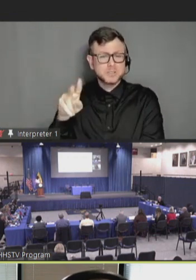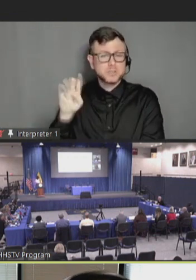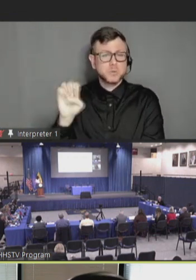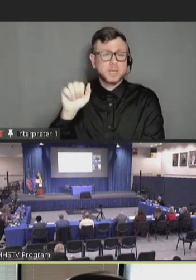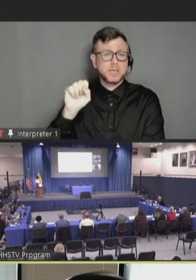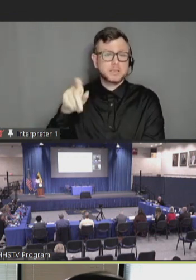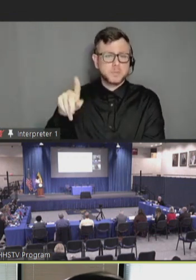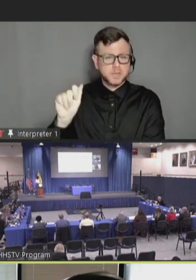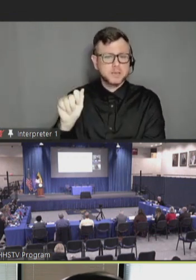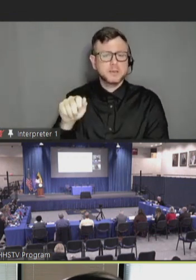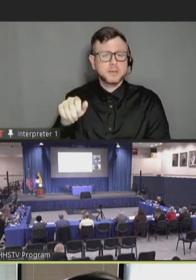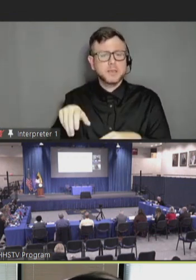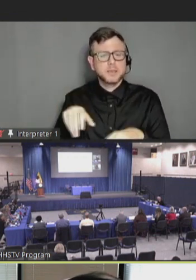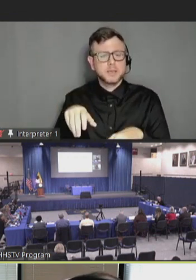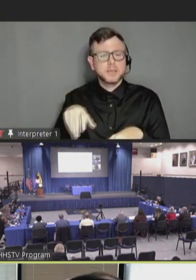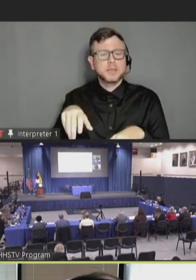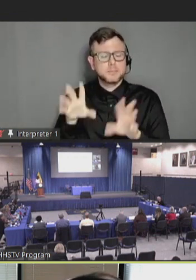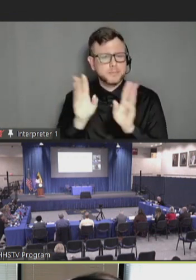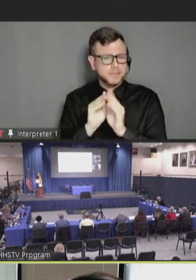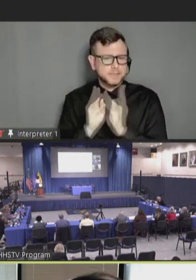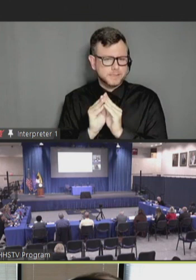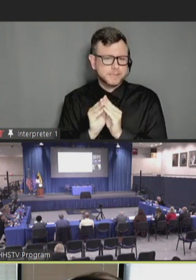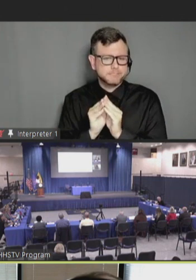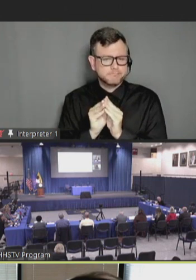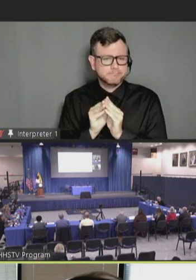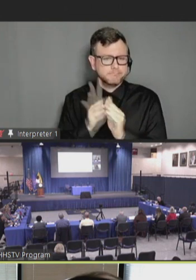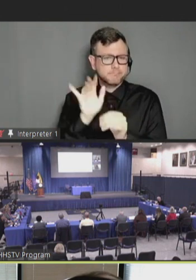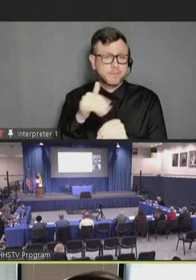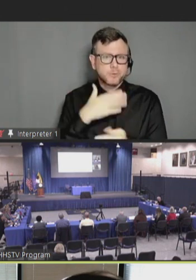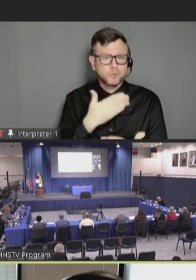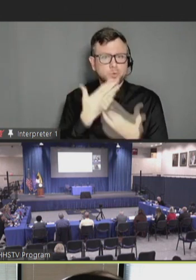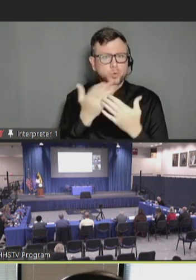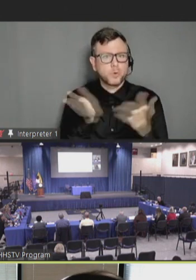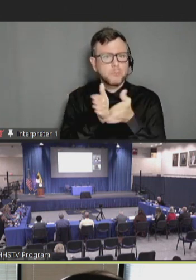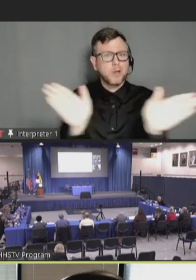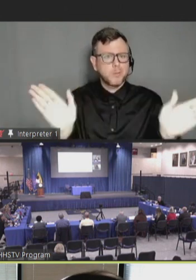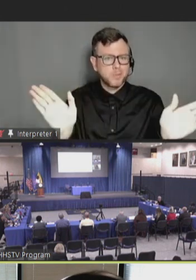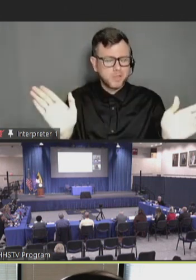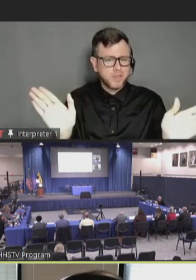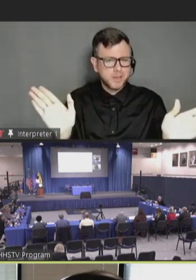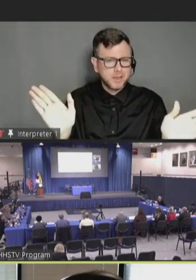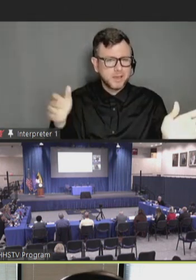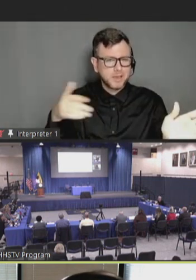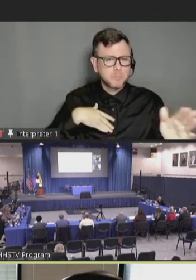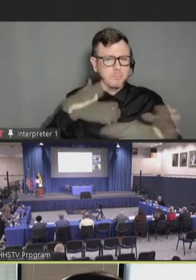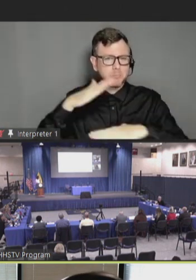And that's also, you know, a good public forum and discussion for that.